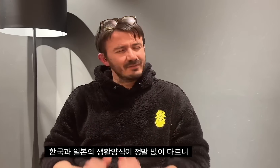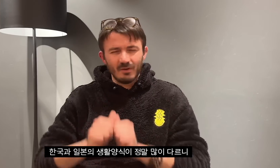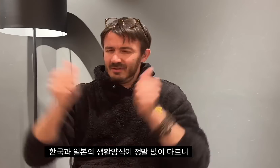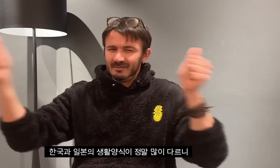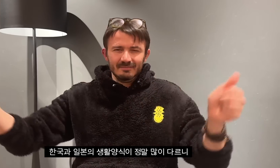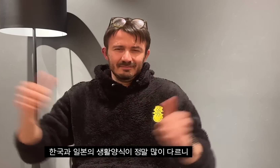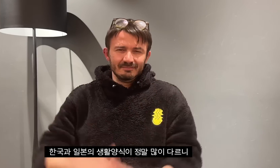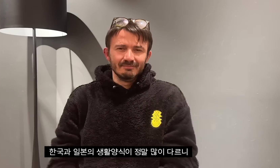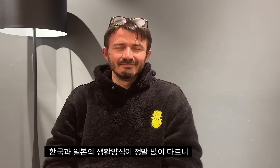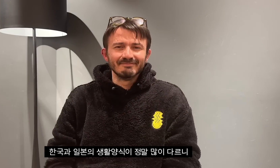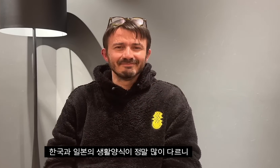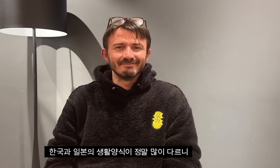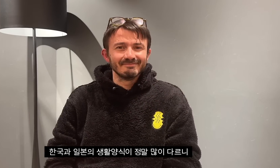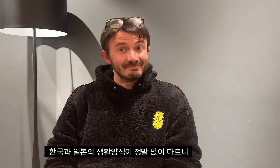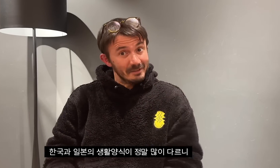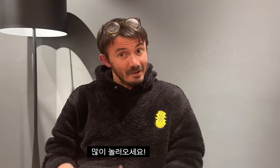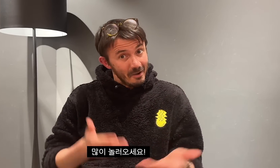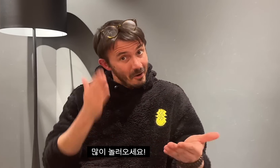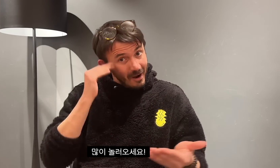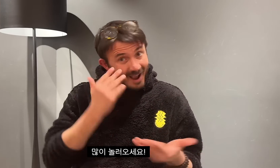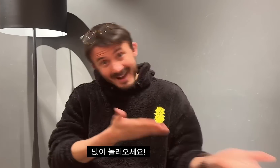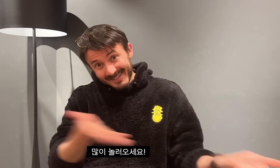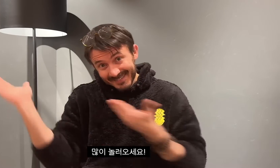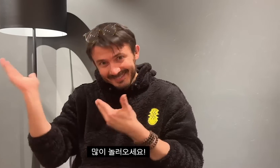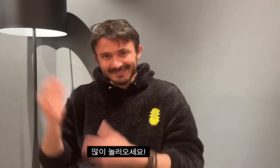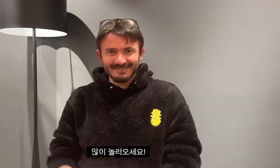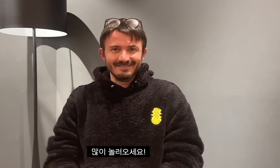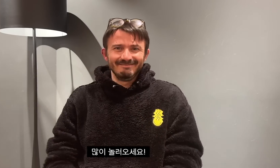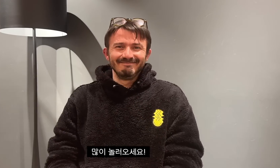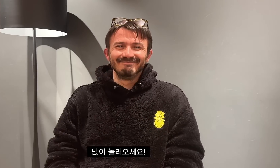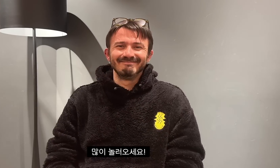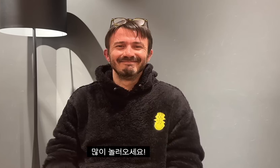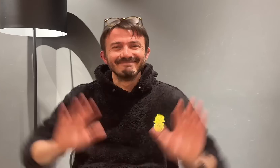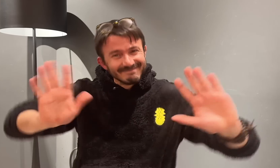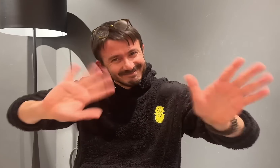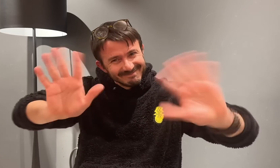so please come visit to Korea!